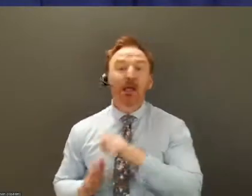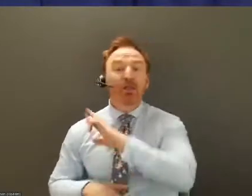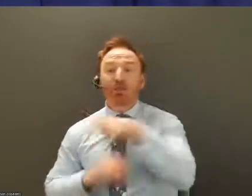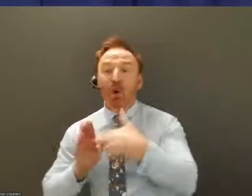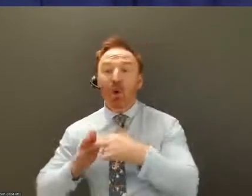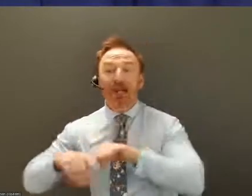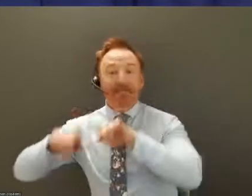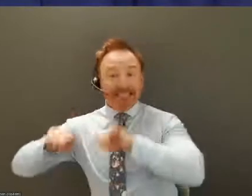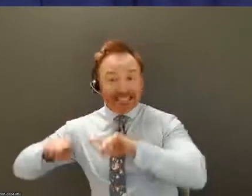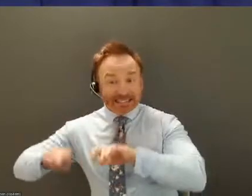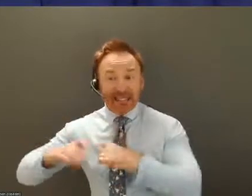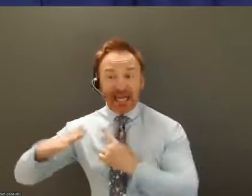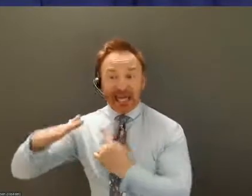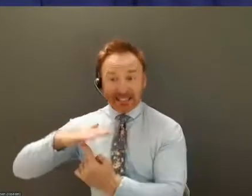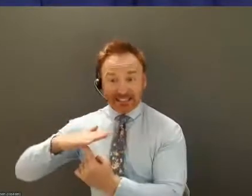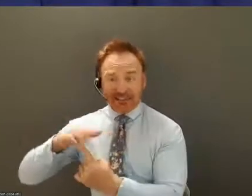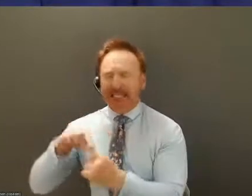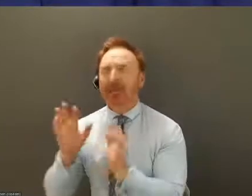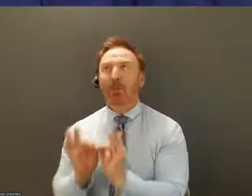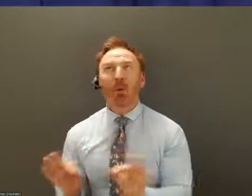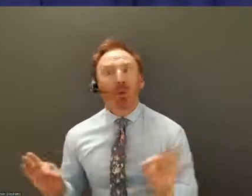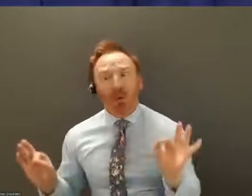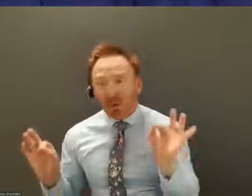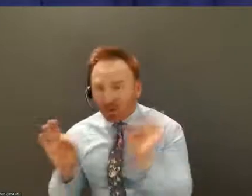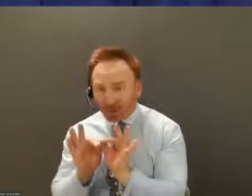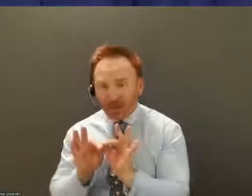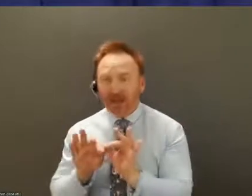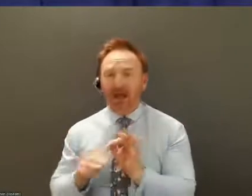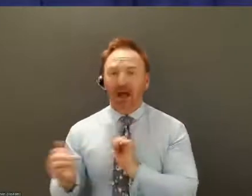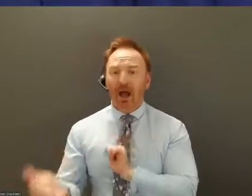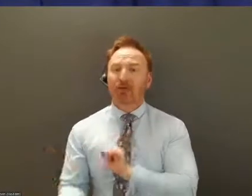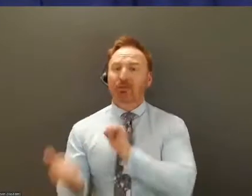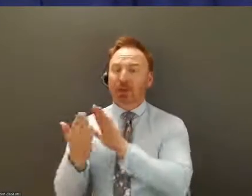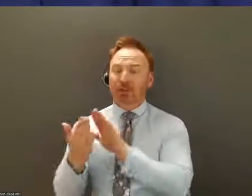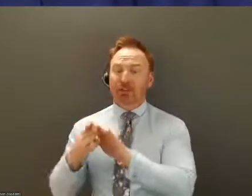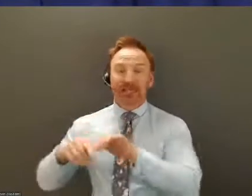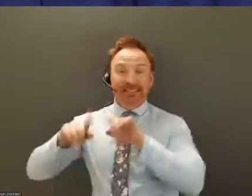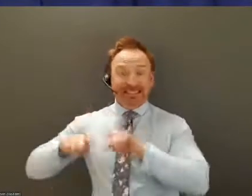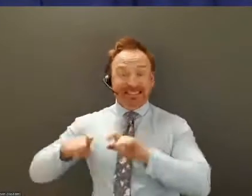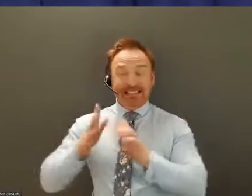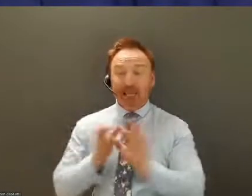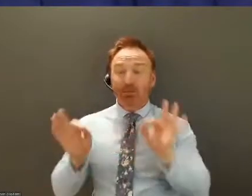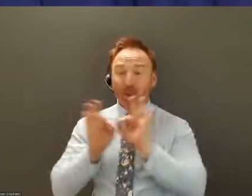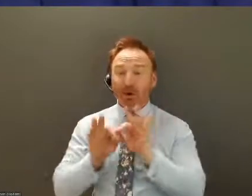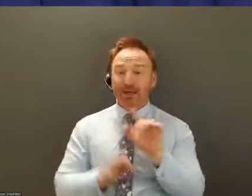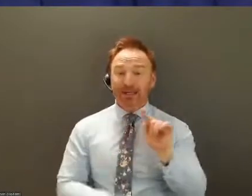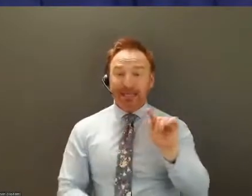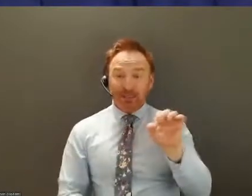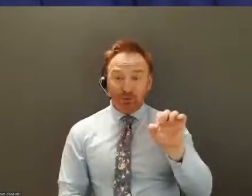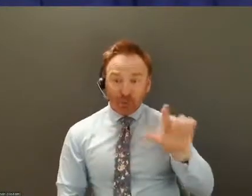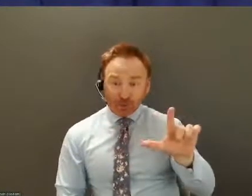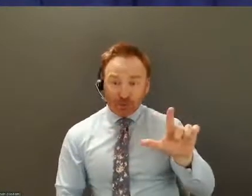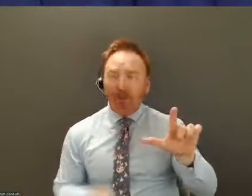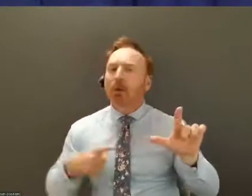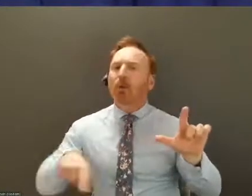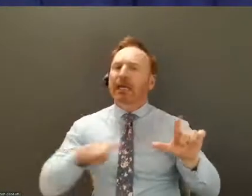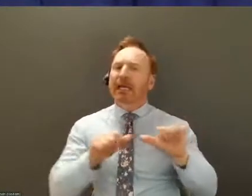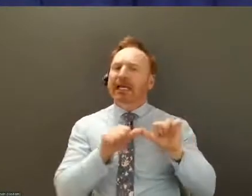group setting. And the third is analysis where we are putting together the information on where people are